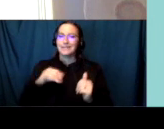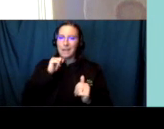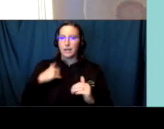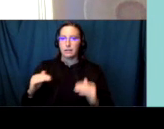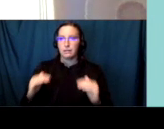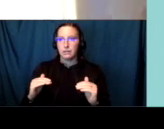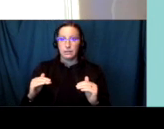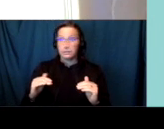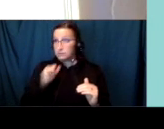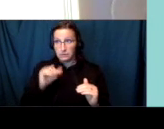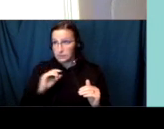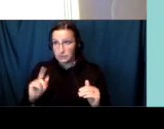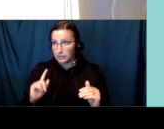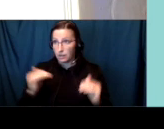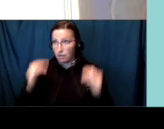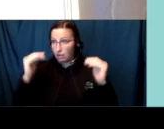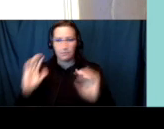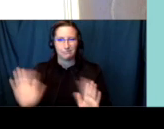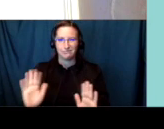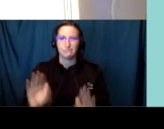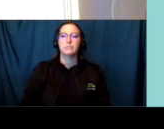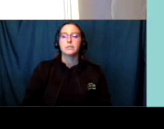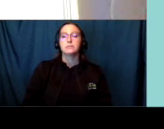Ways to use that same theme again, so some extensions